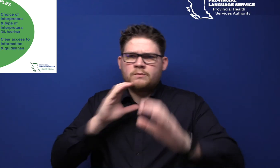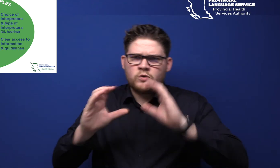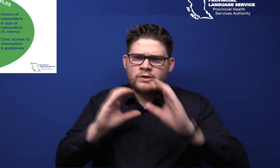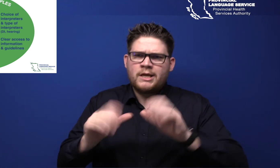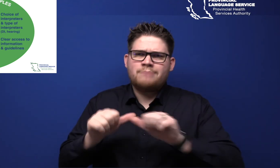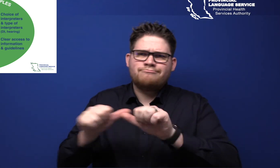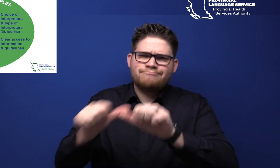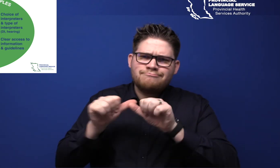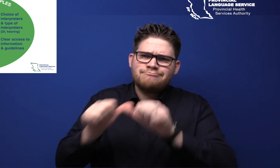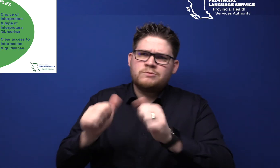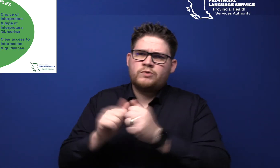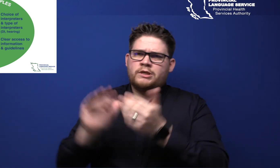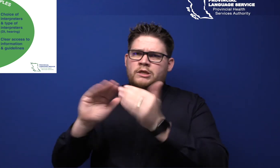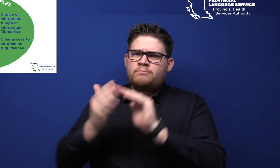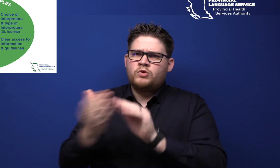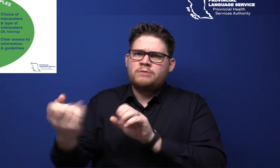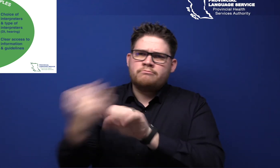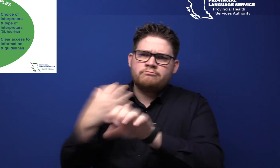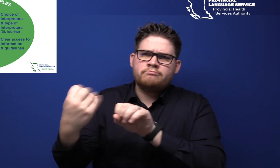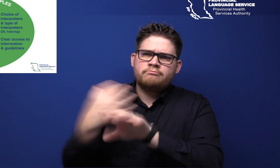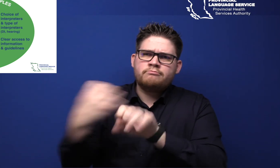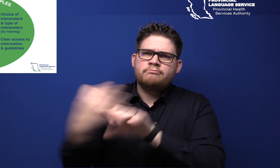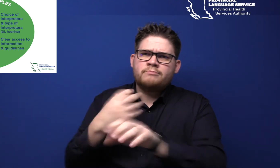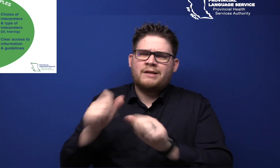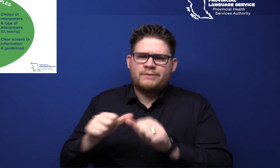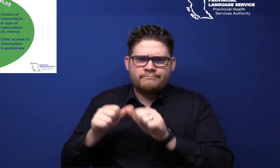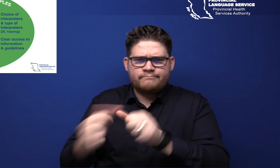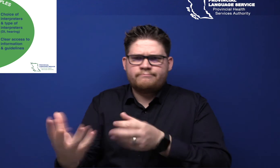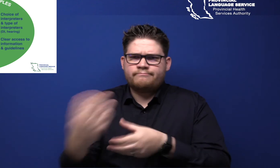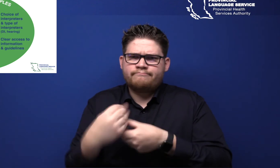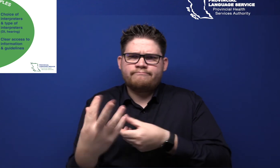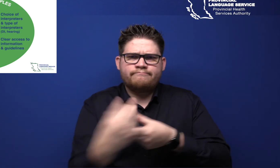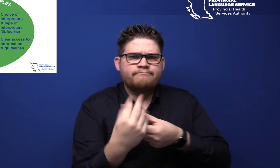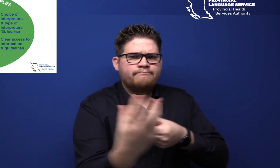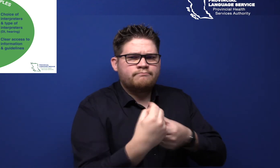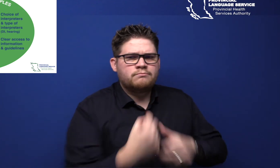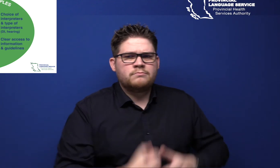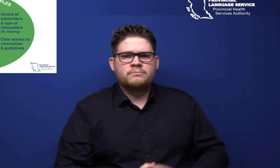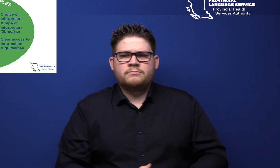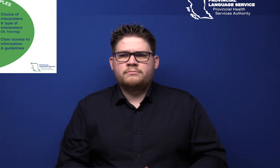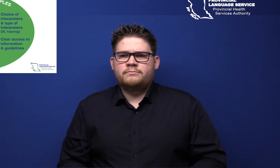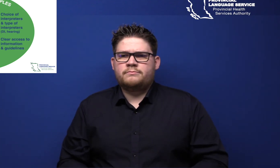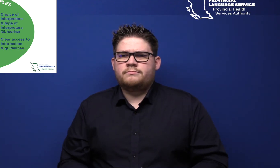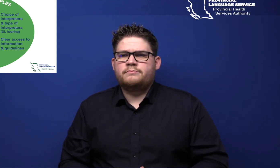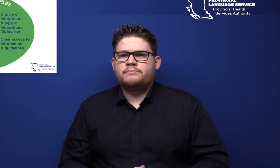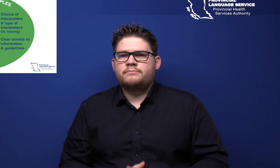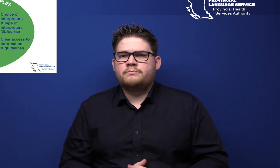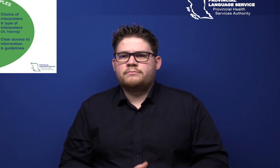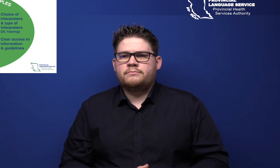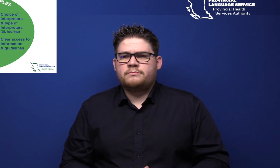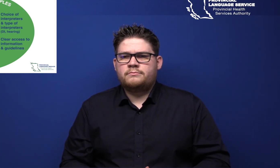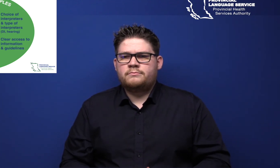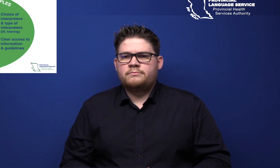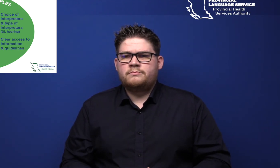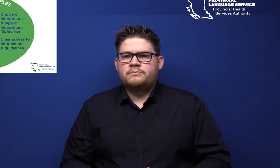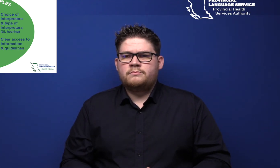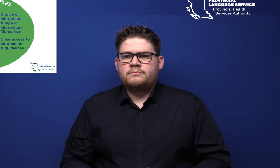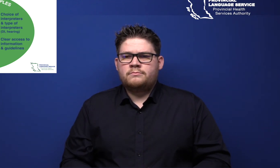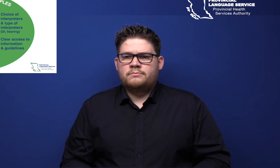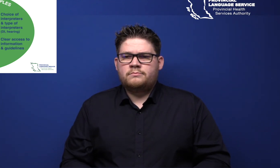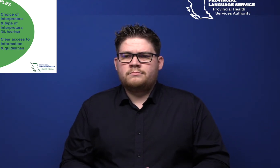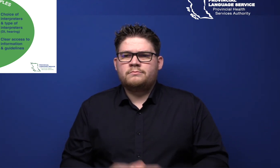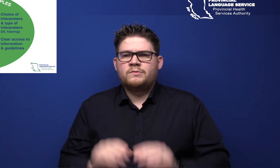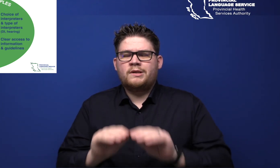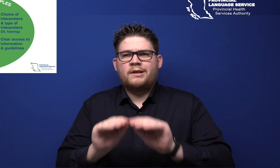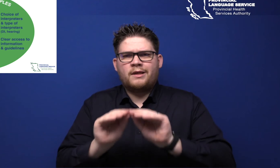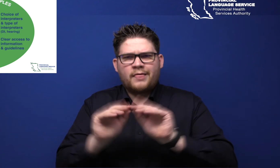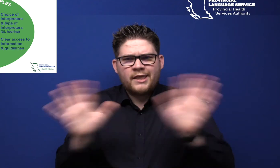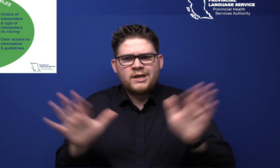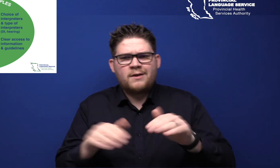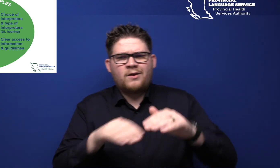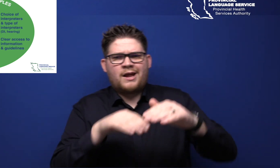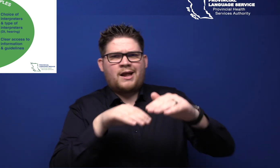THERE MUST BE CONTINUOUS COMMUNITY INPUT AVAILABLE THROUGH DIFFERENT MECHANISMS.